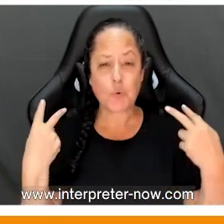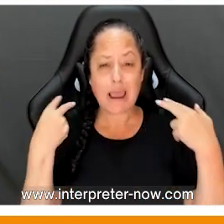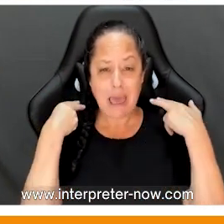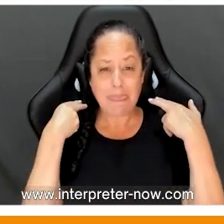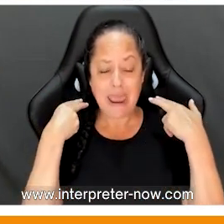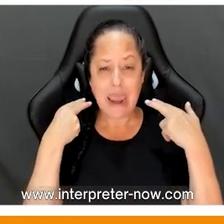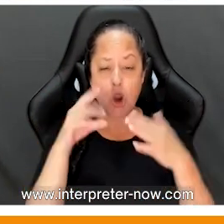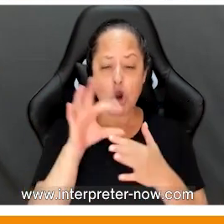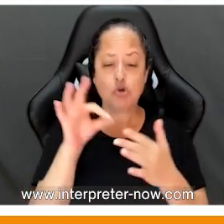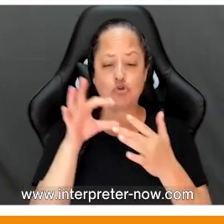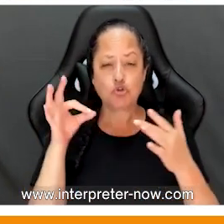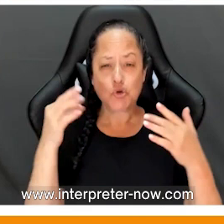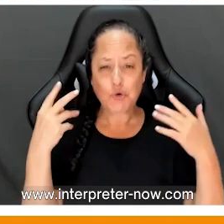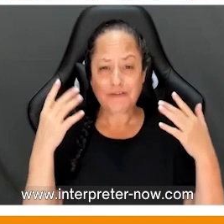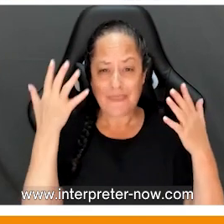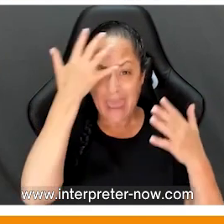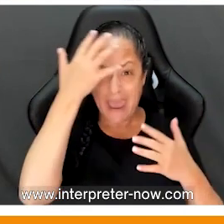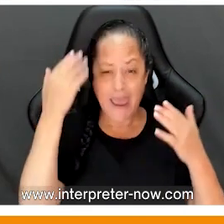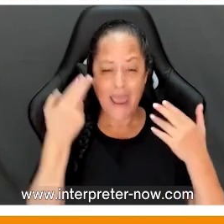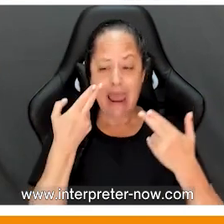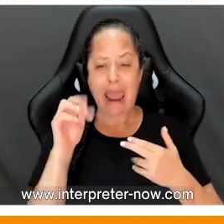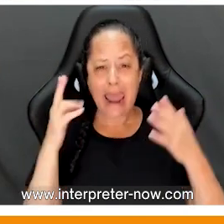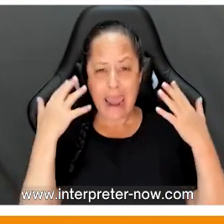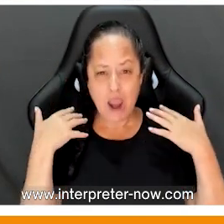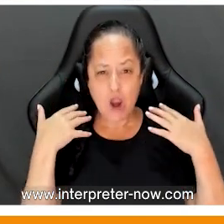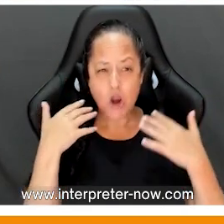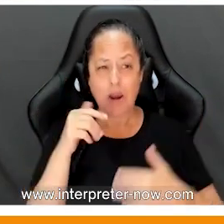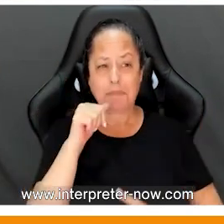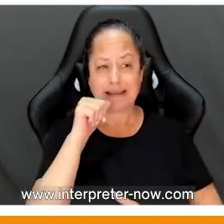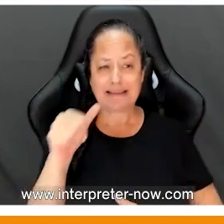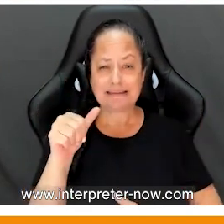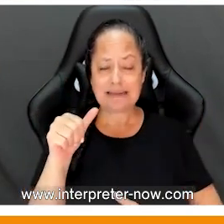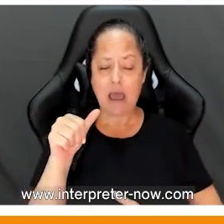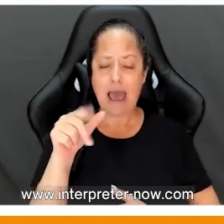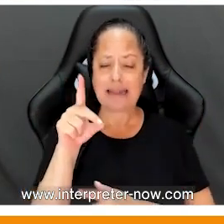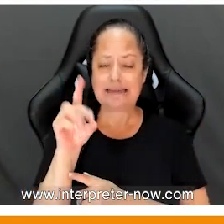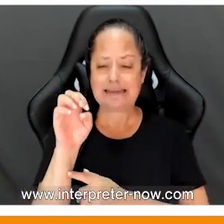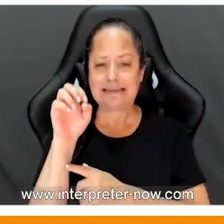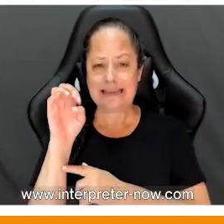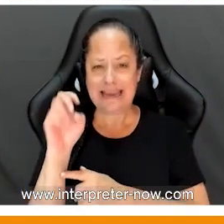change their hair, change their appearance, just because it's not deemed "neat" or "professional."